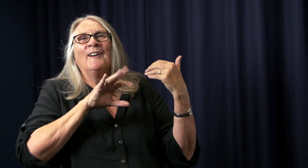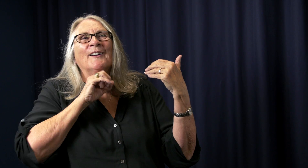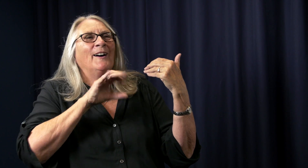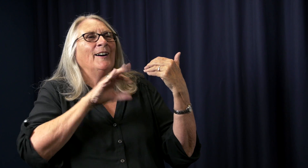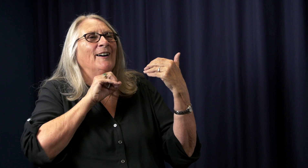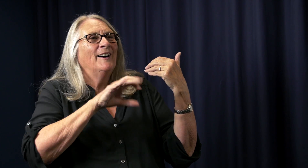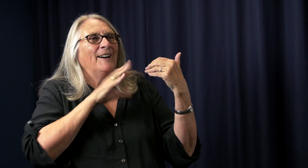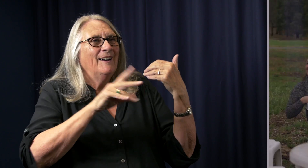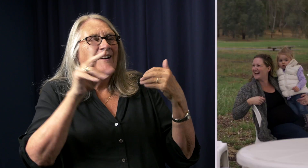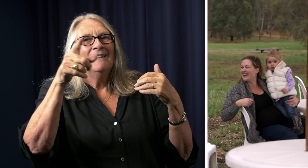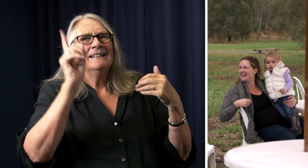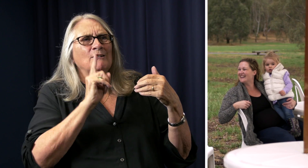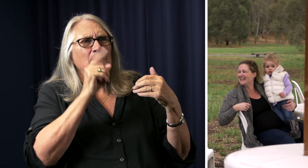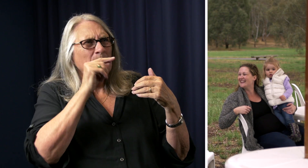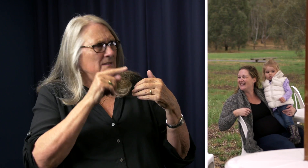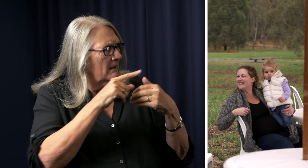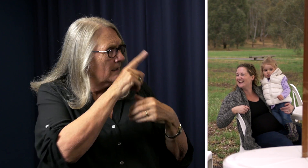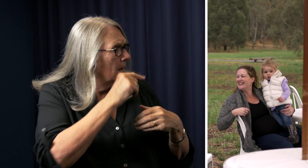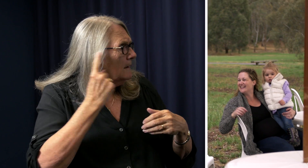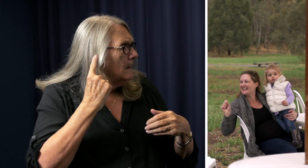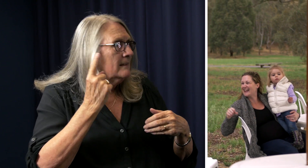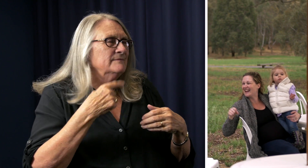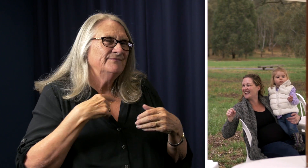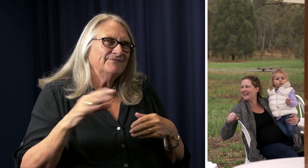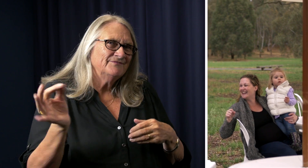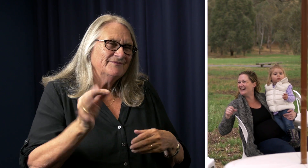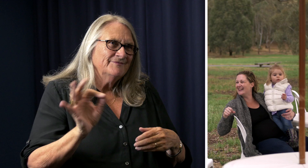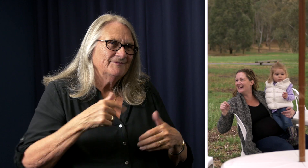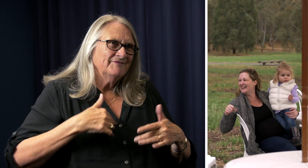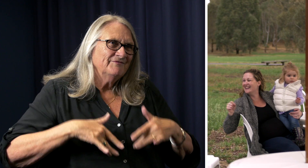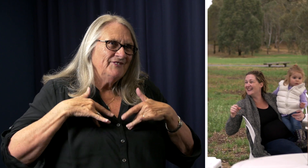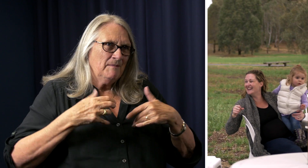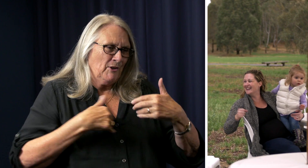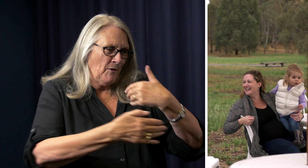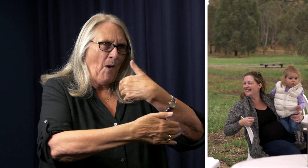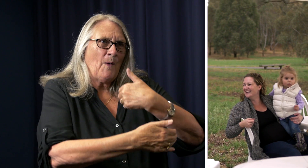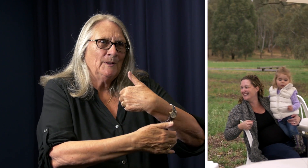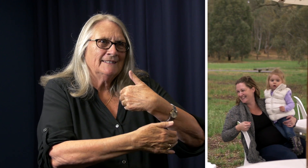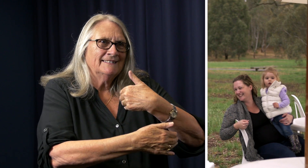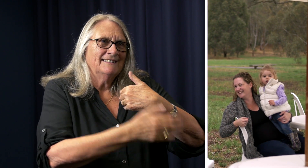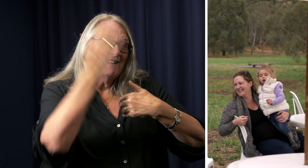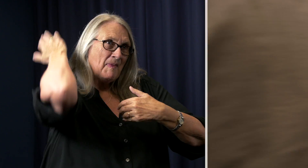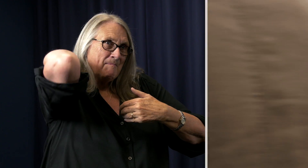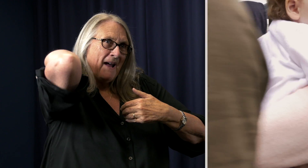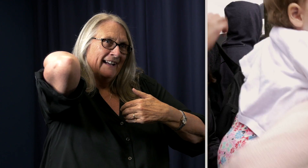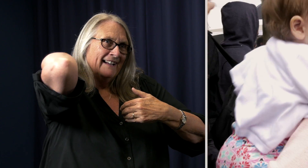and the baby is making all those babbling noises, hearing people will say 'oh, can you hear that?'. No, I can feel it.